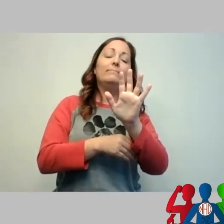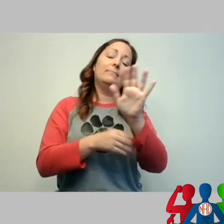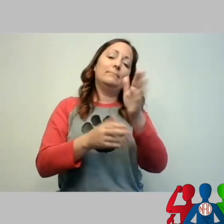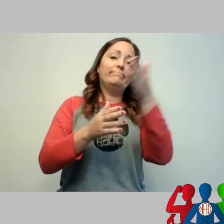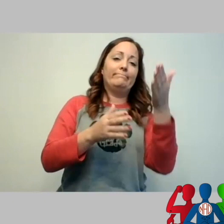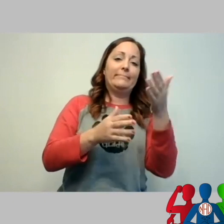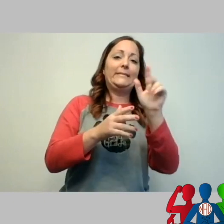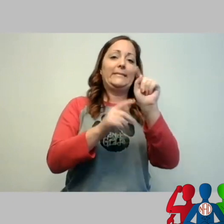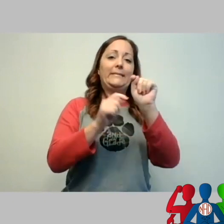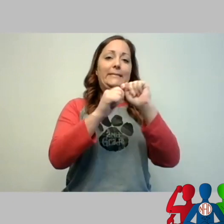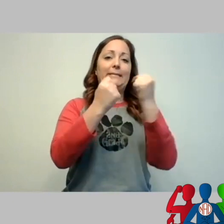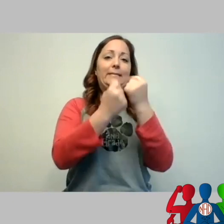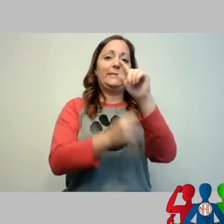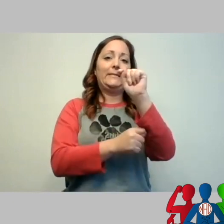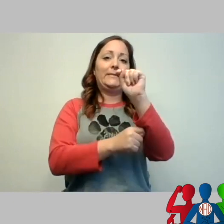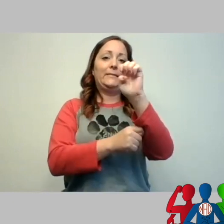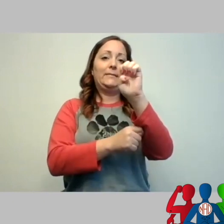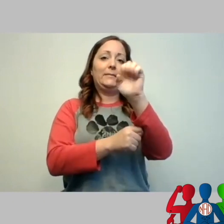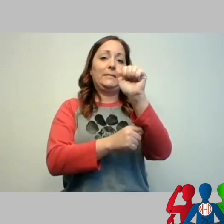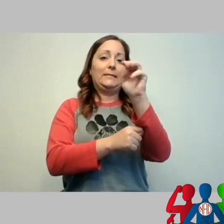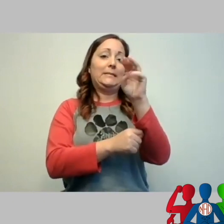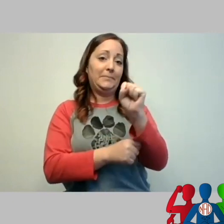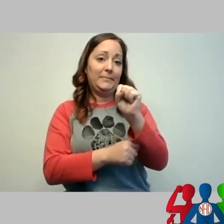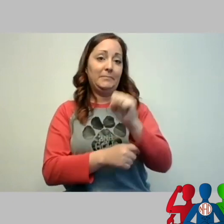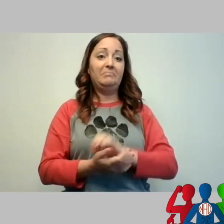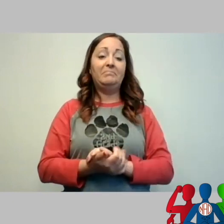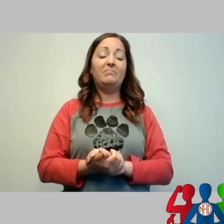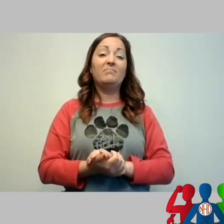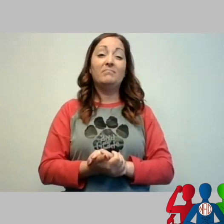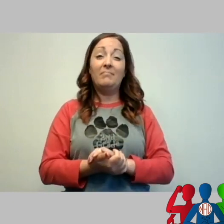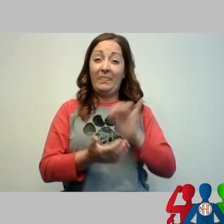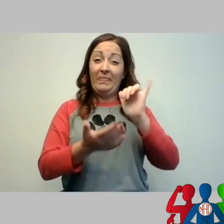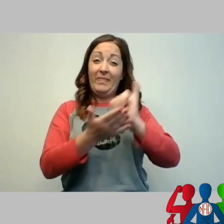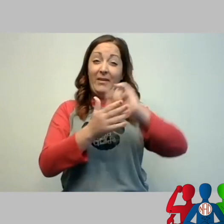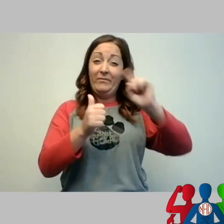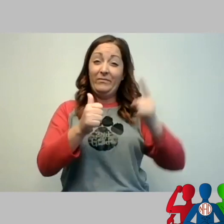That is part of the Office 365 suite.